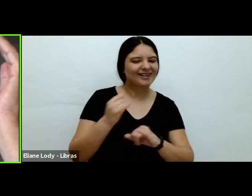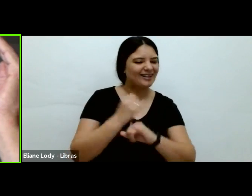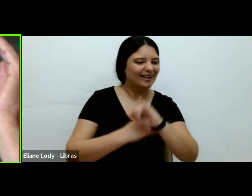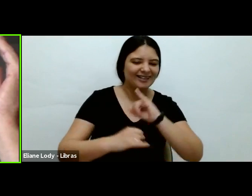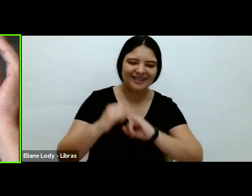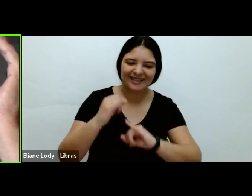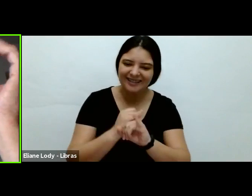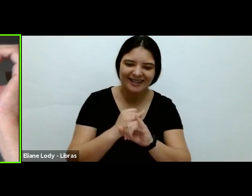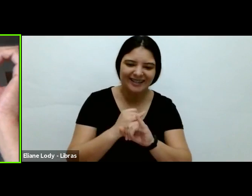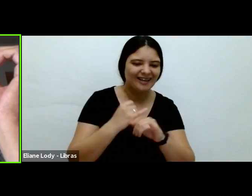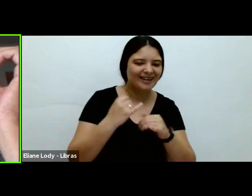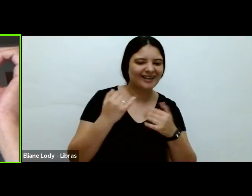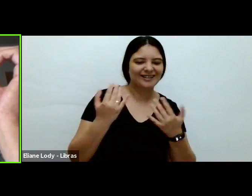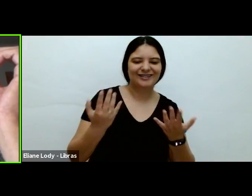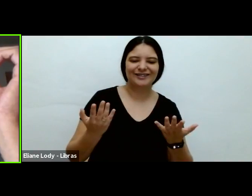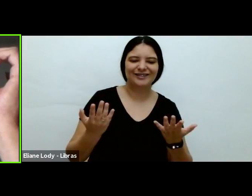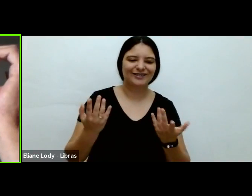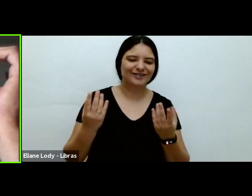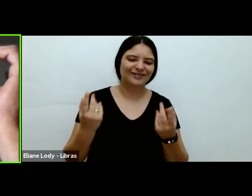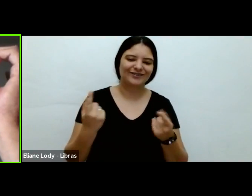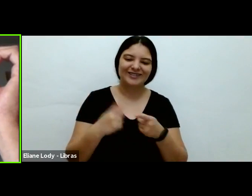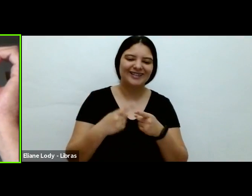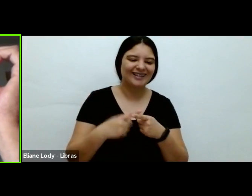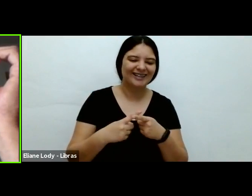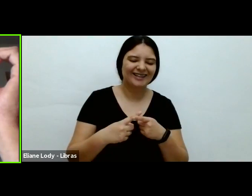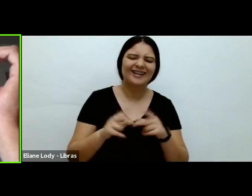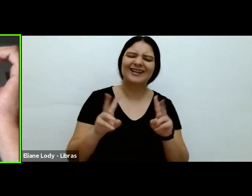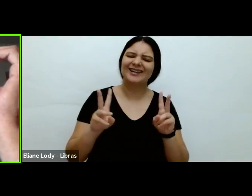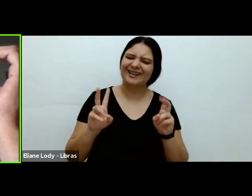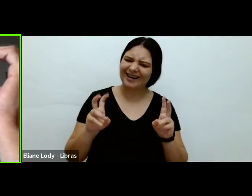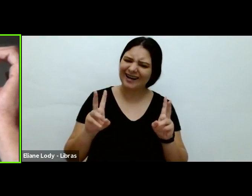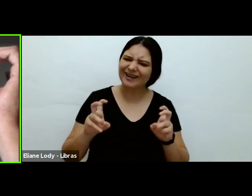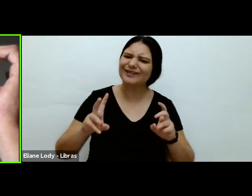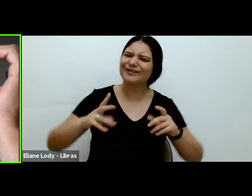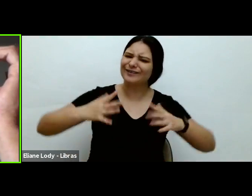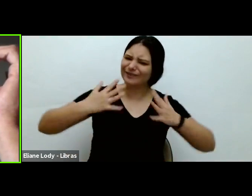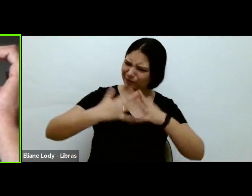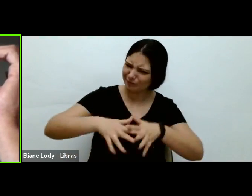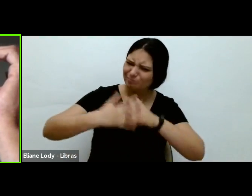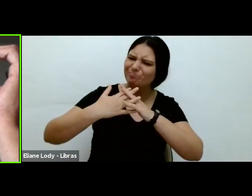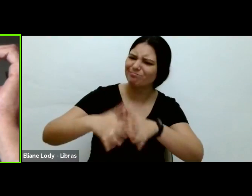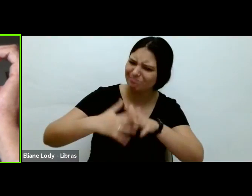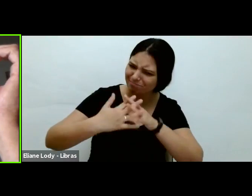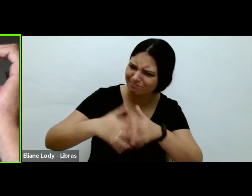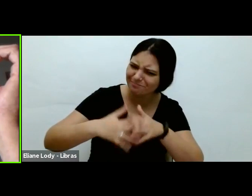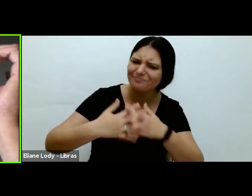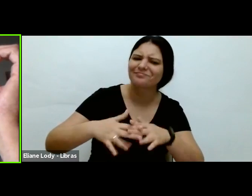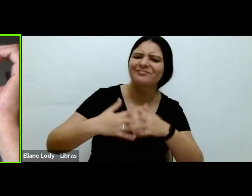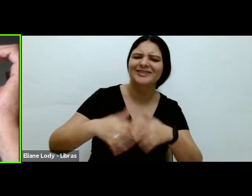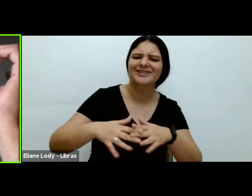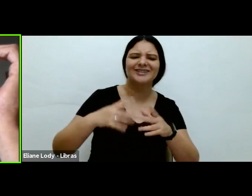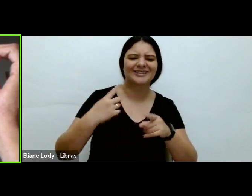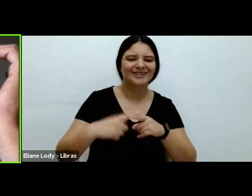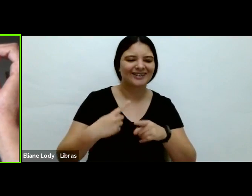because it's. 's sold a car 's sold a complex way 's sold a complex question or issue sold a complex question or issue that I have. difficult